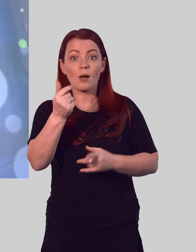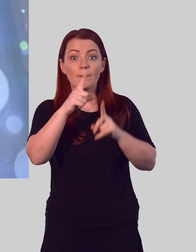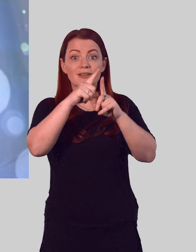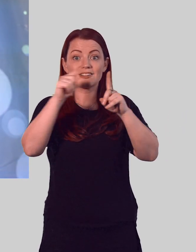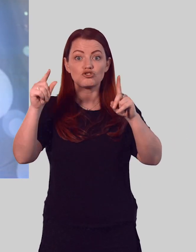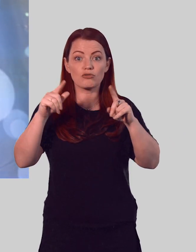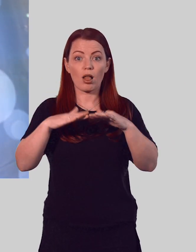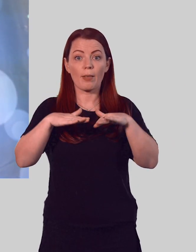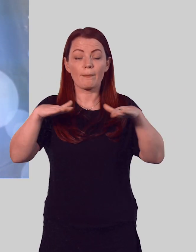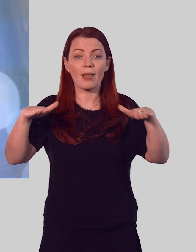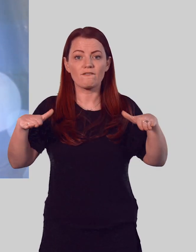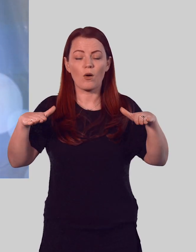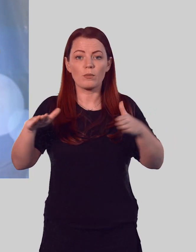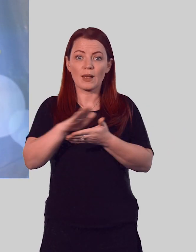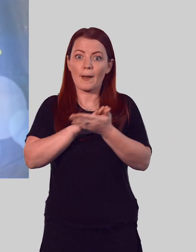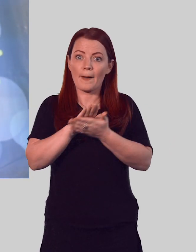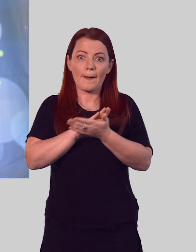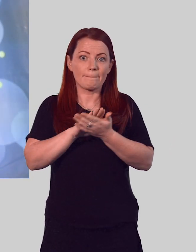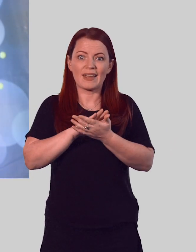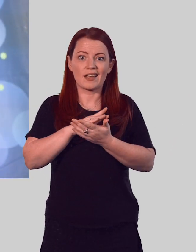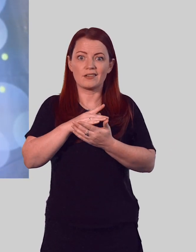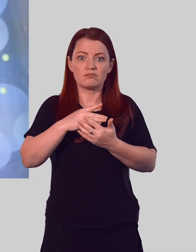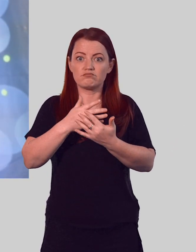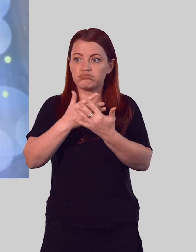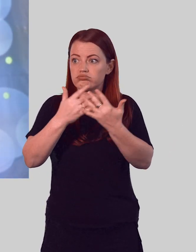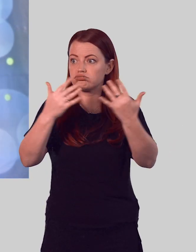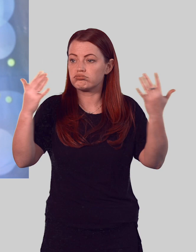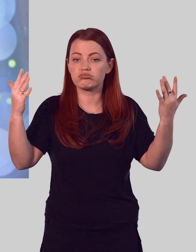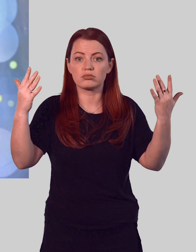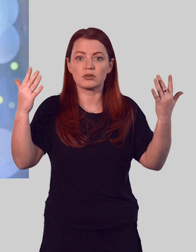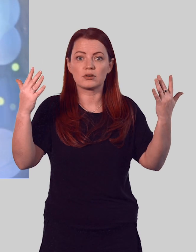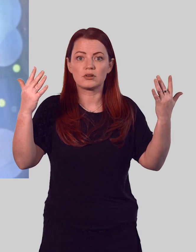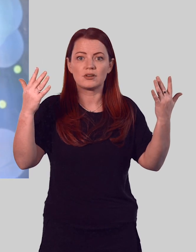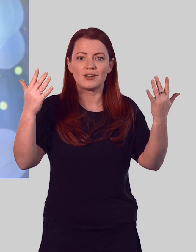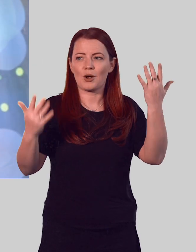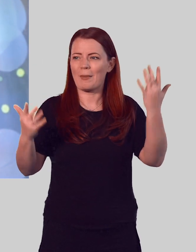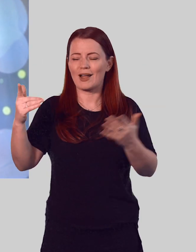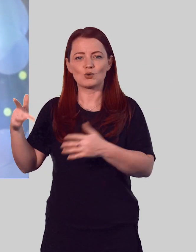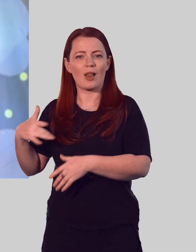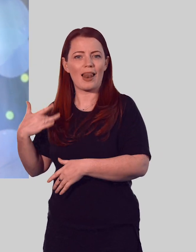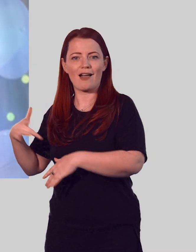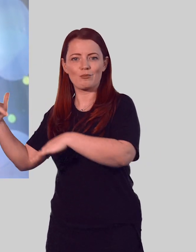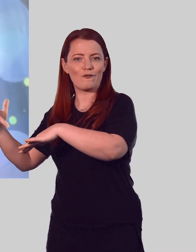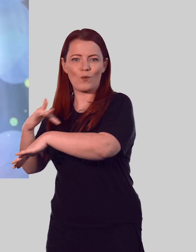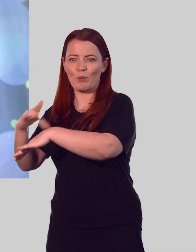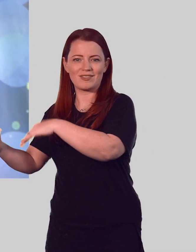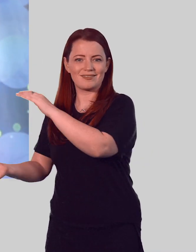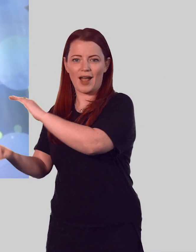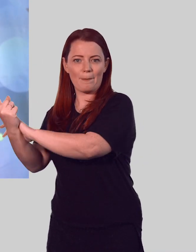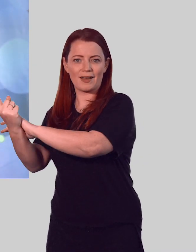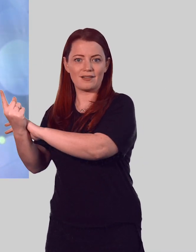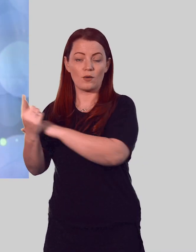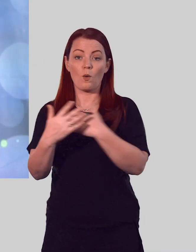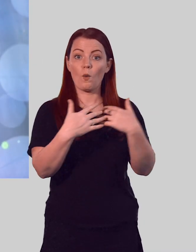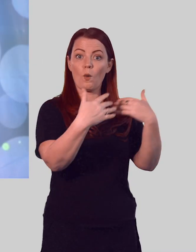types of participation that may not happen in live performance, audience members may feel more confident to comment in a